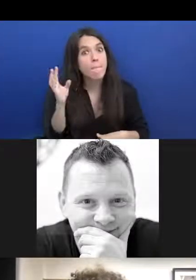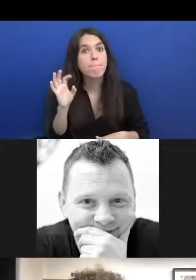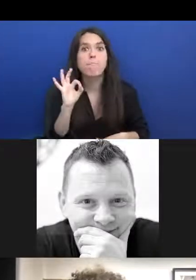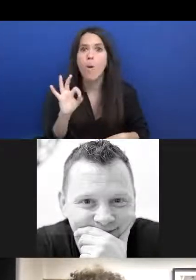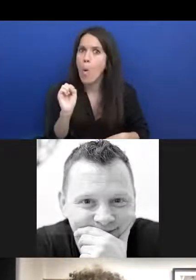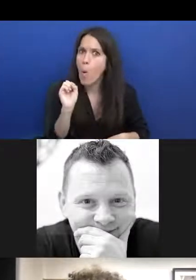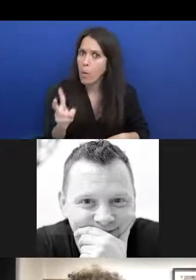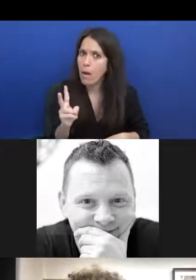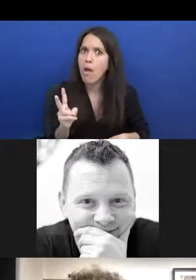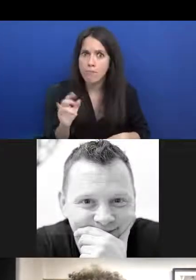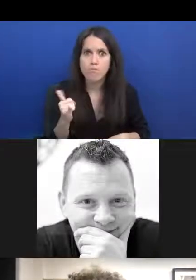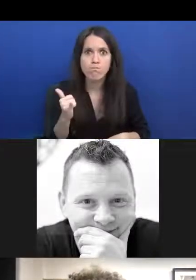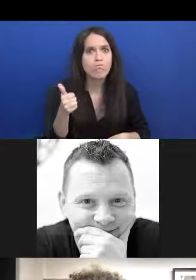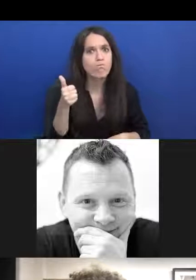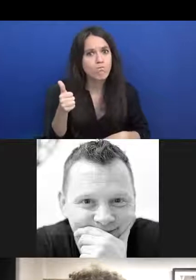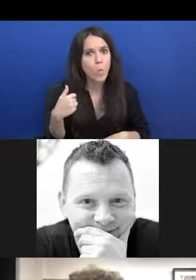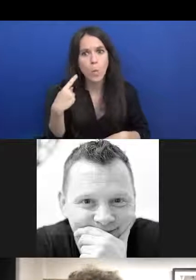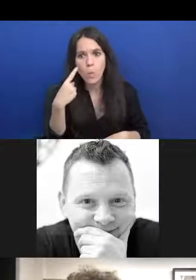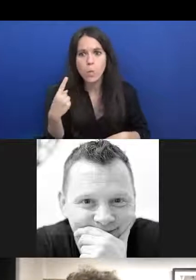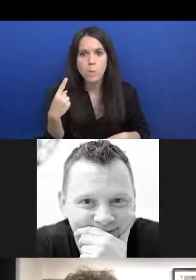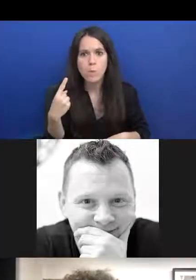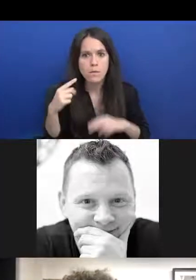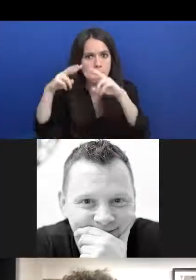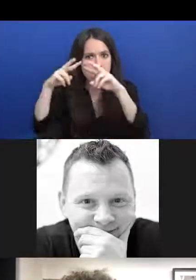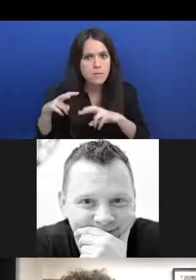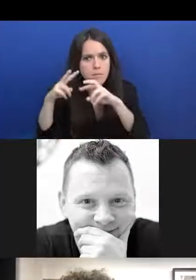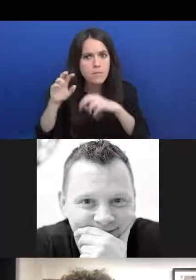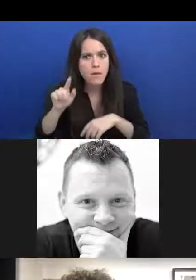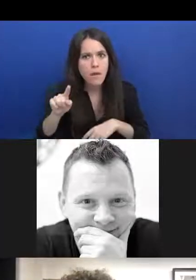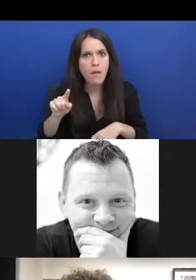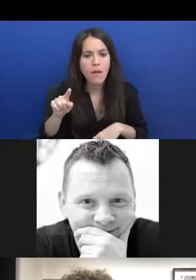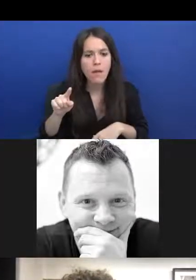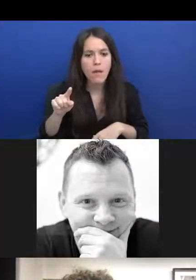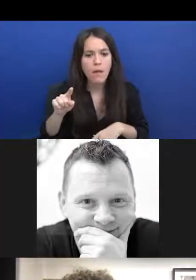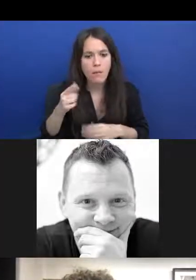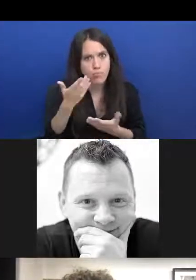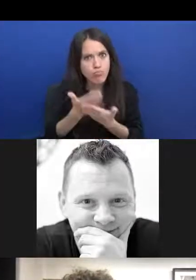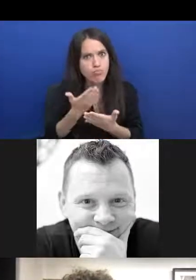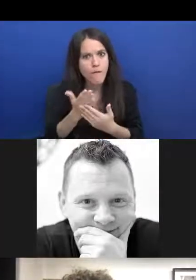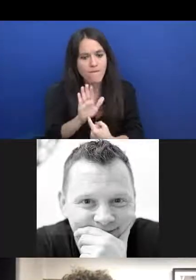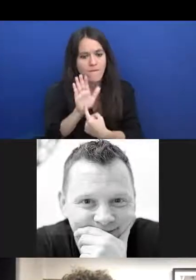across some of Friederike Lüpke’s work and she had proofs of her book then repertoires and choices in